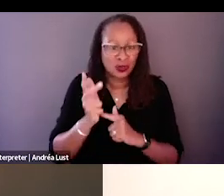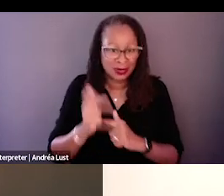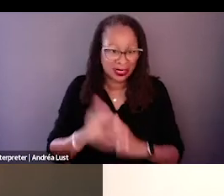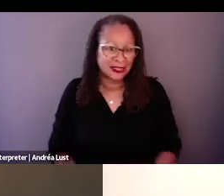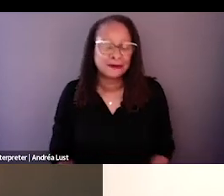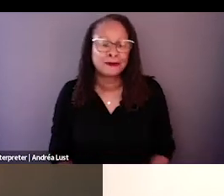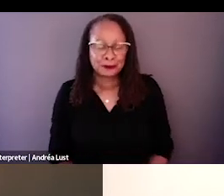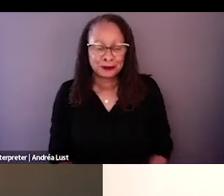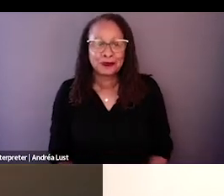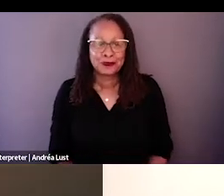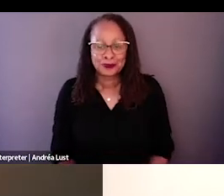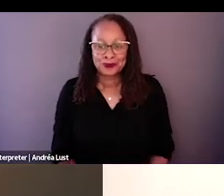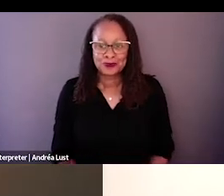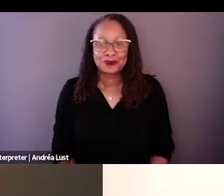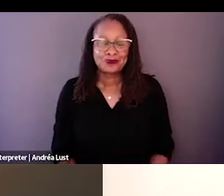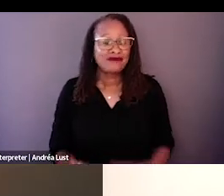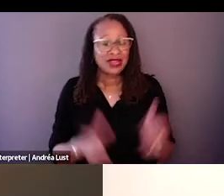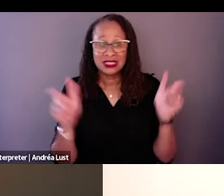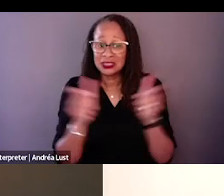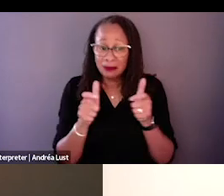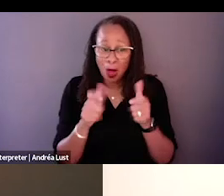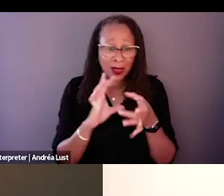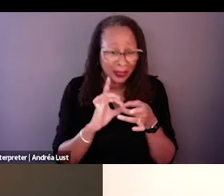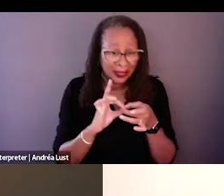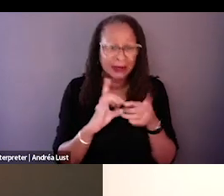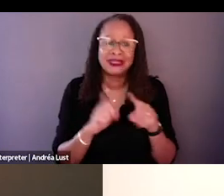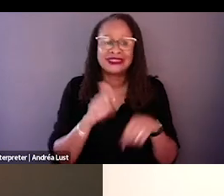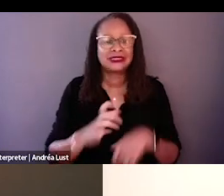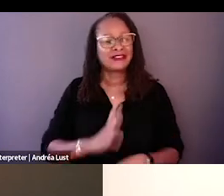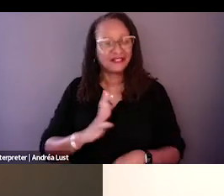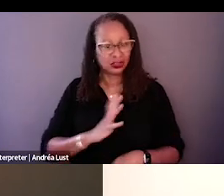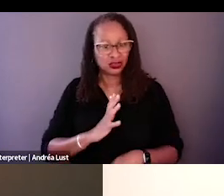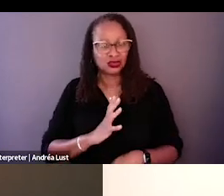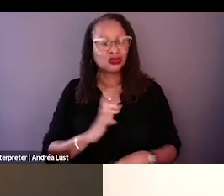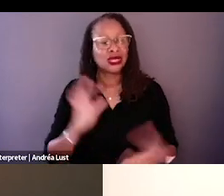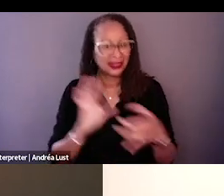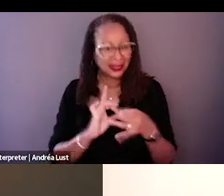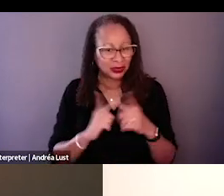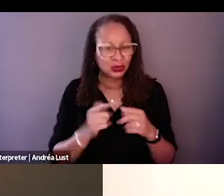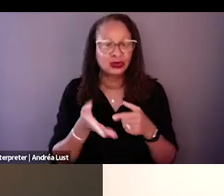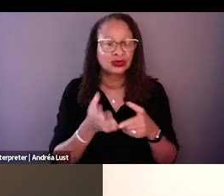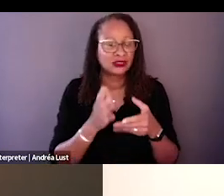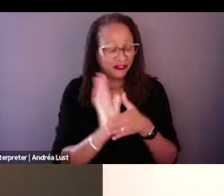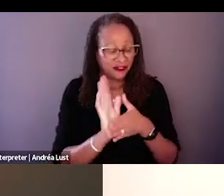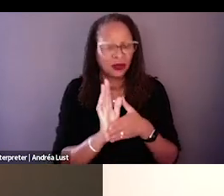We tried to find out things that didn't end up in the movie in the end because it didn't lead to